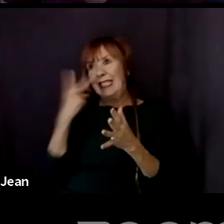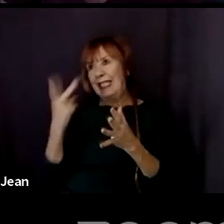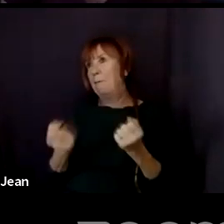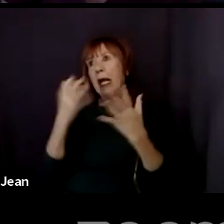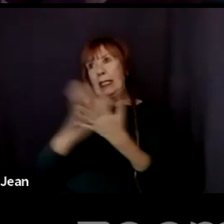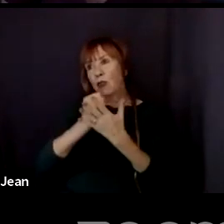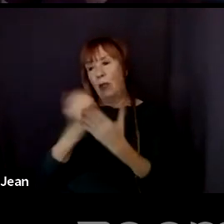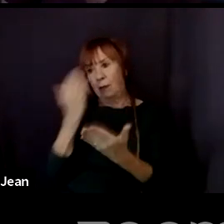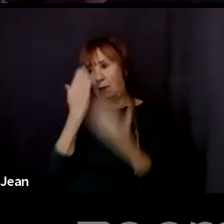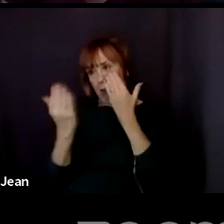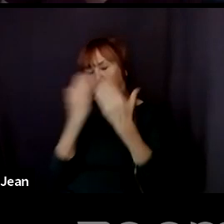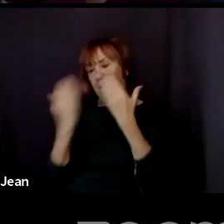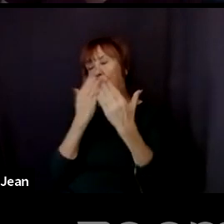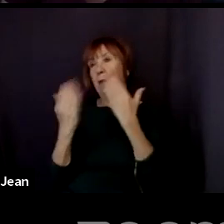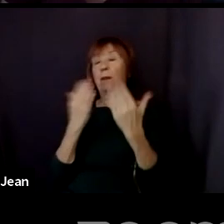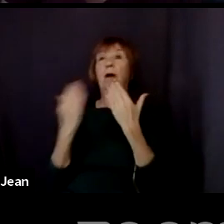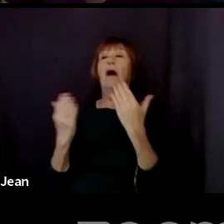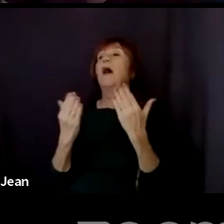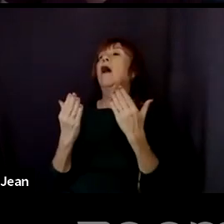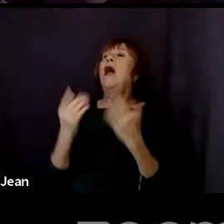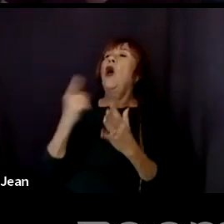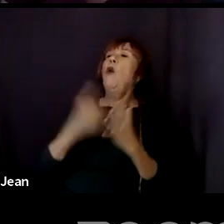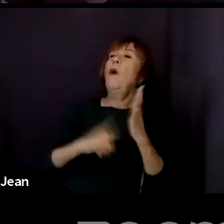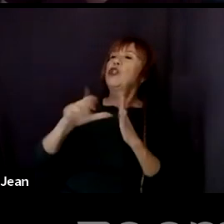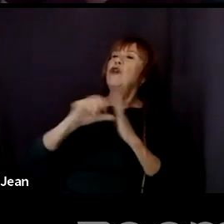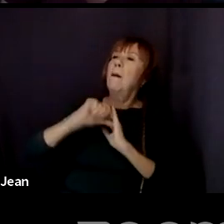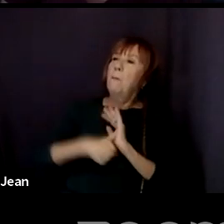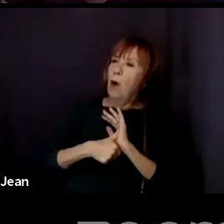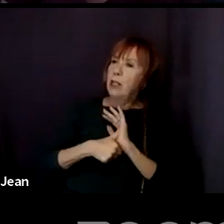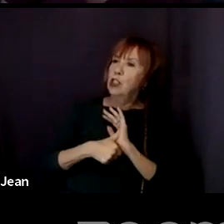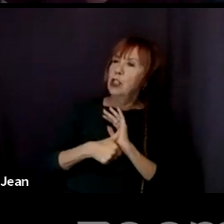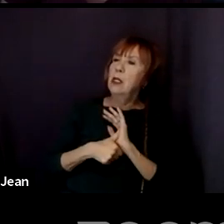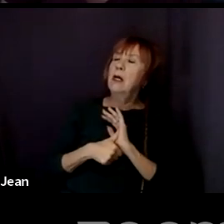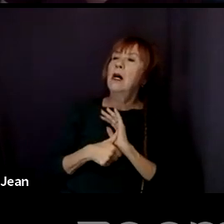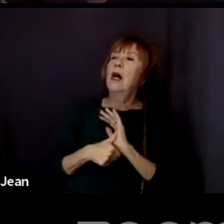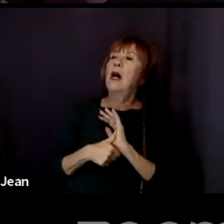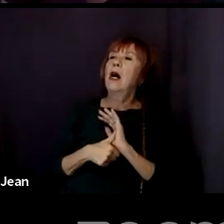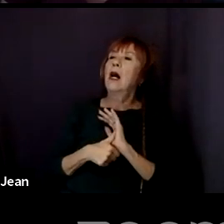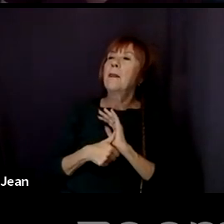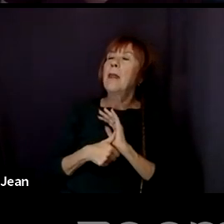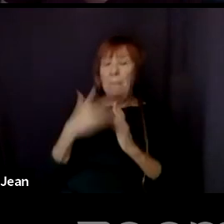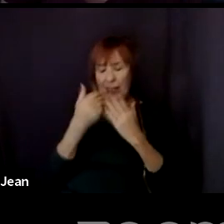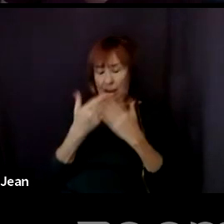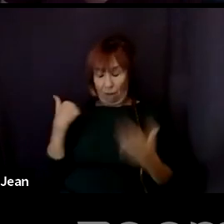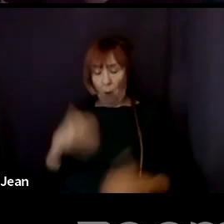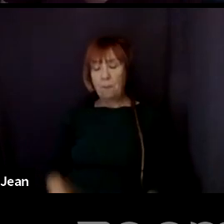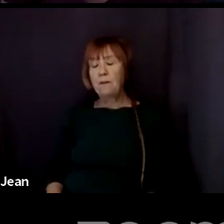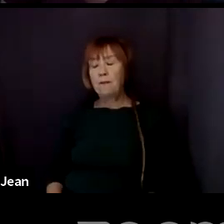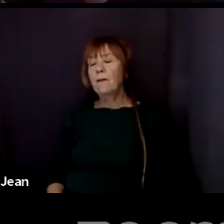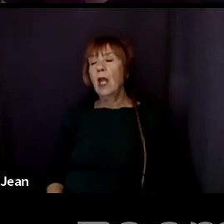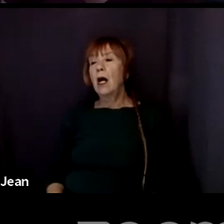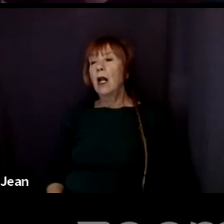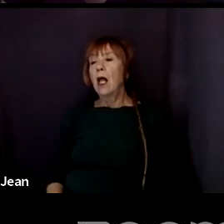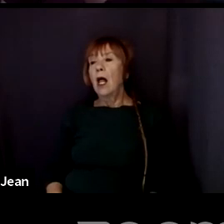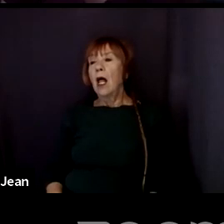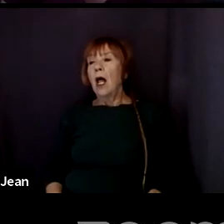What is your impression of, I've had people say, people that have never had anything produced say like,